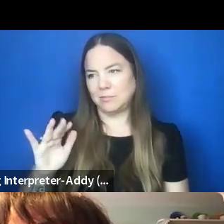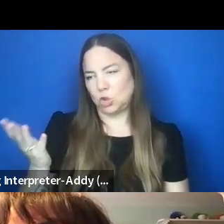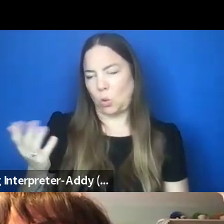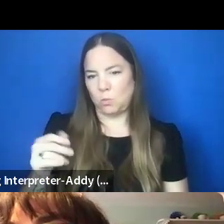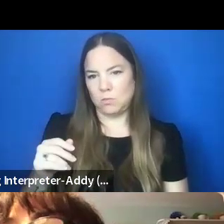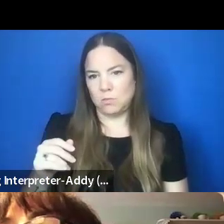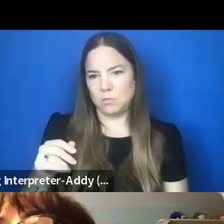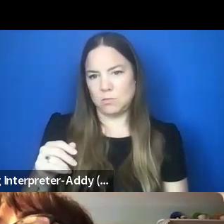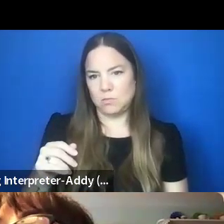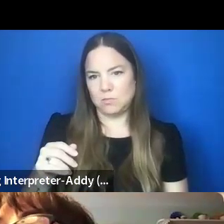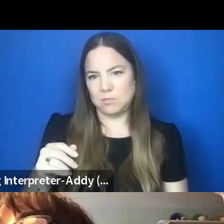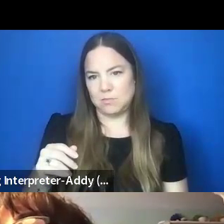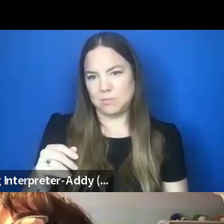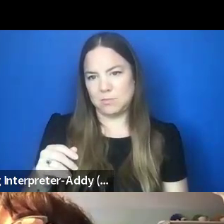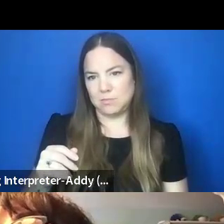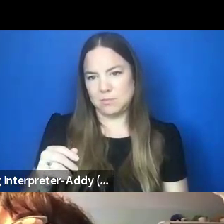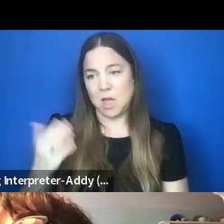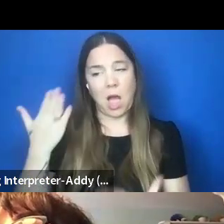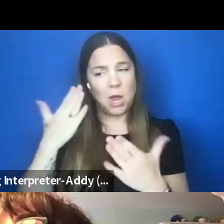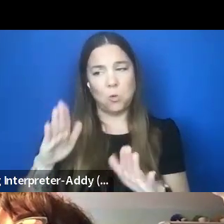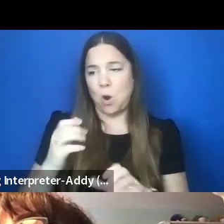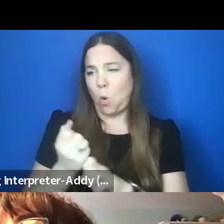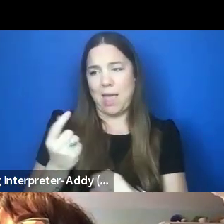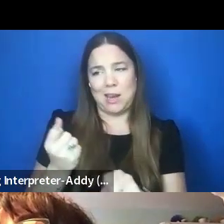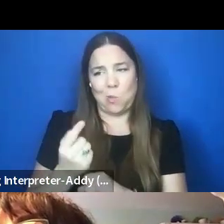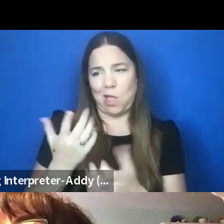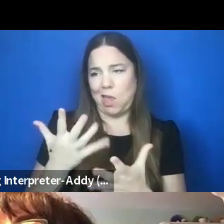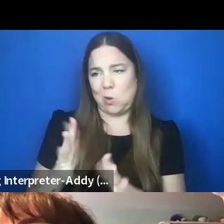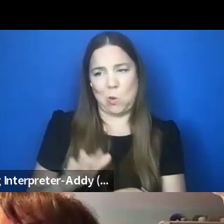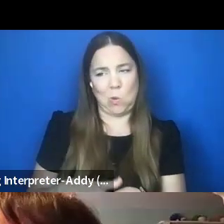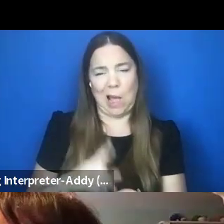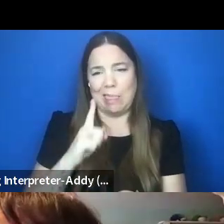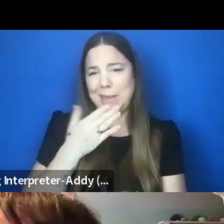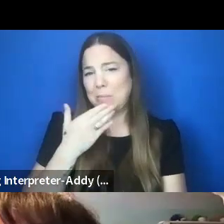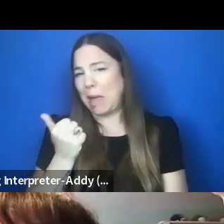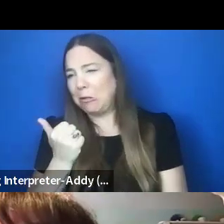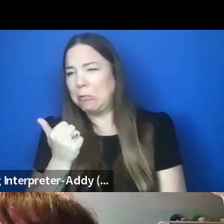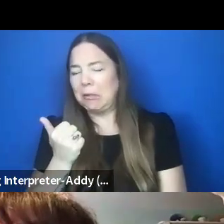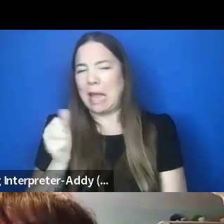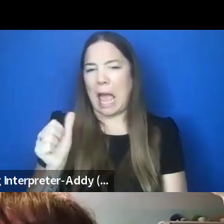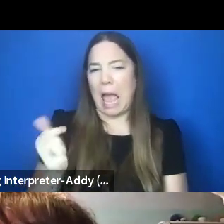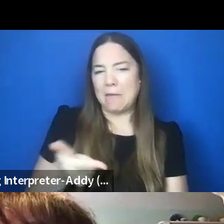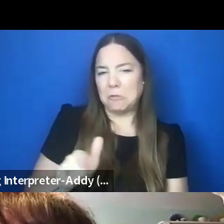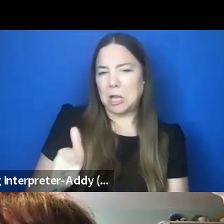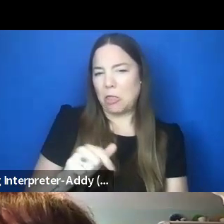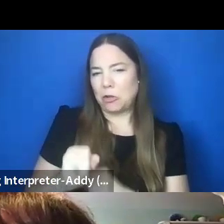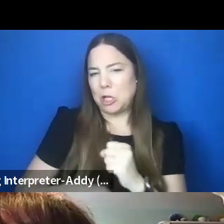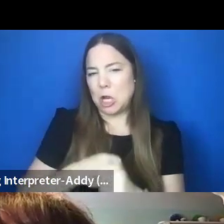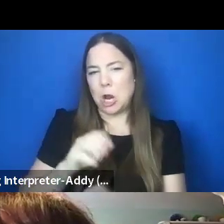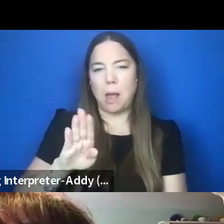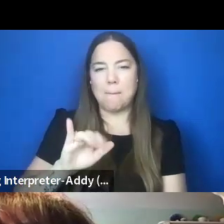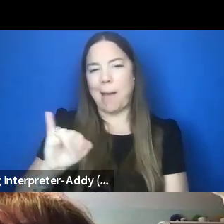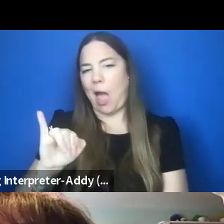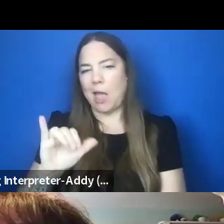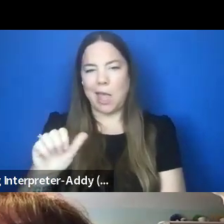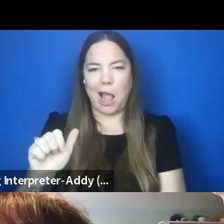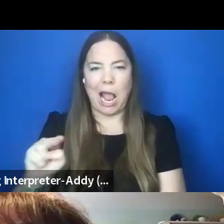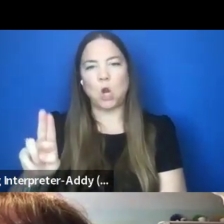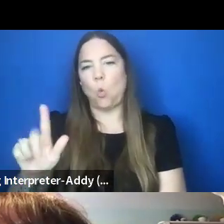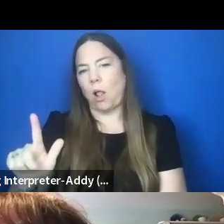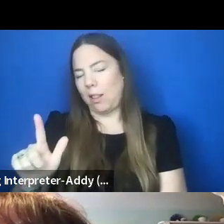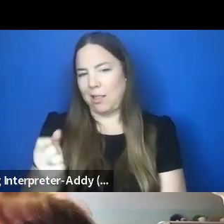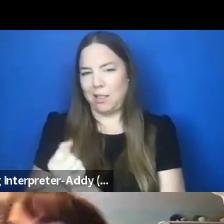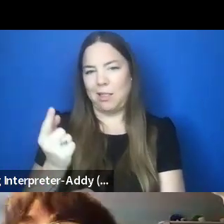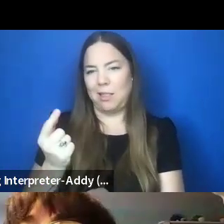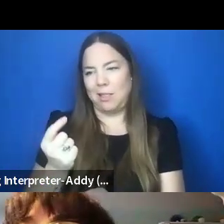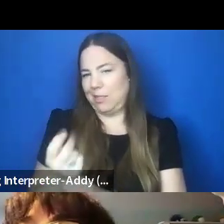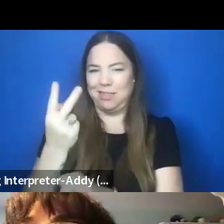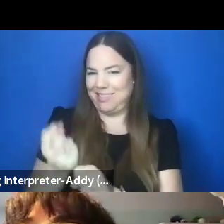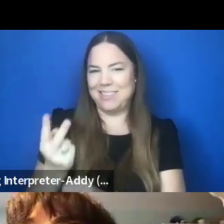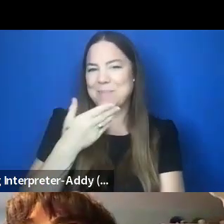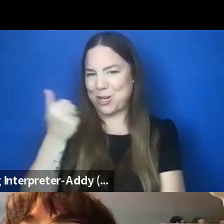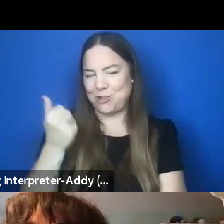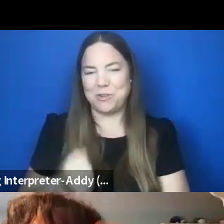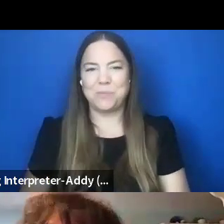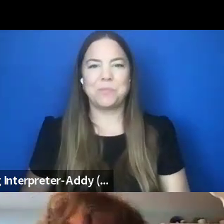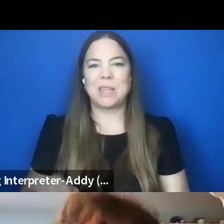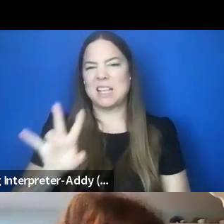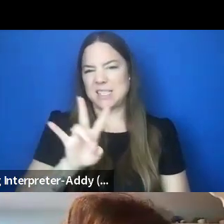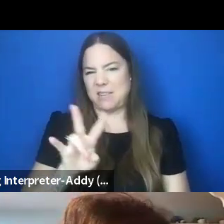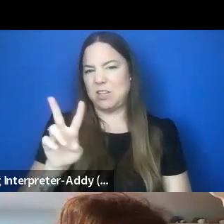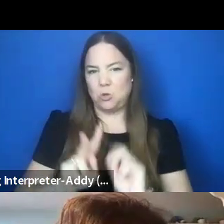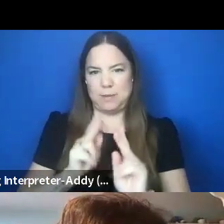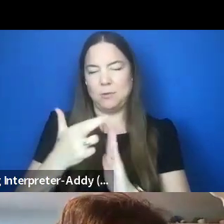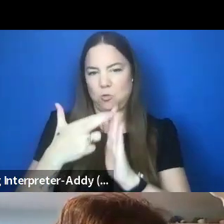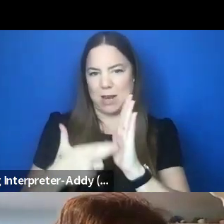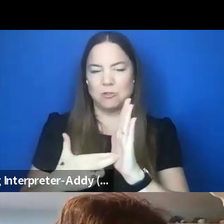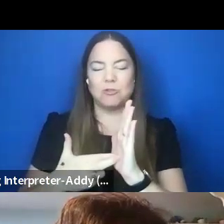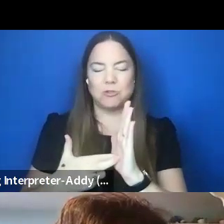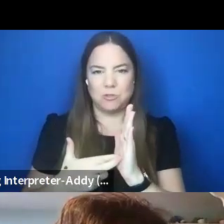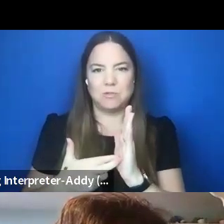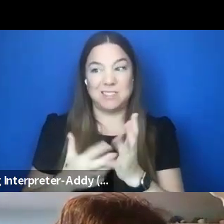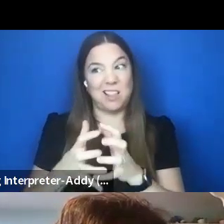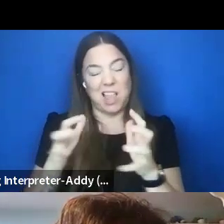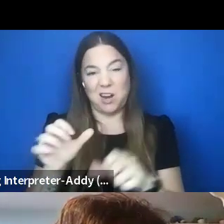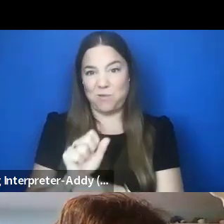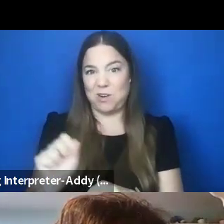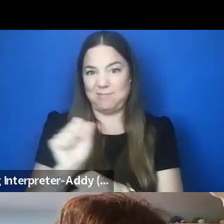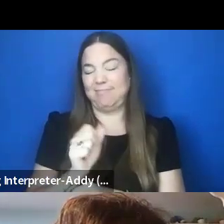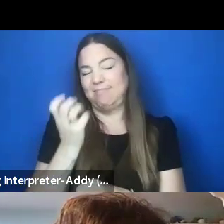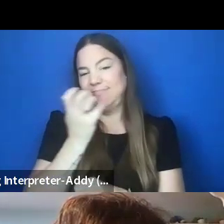Brooke Wilson: I I don't know if I want to take it on as an annual thing. I think it might be better as like a biannual every other year. It's a lot. So we had at we had 72 people registered. So it was a really great event.